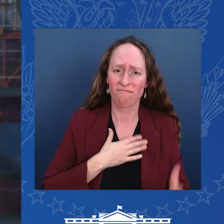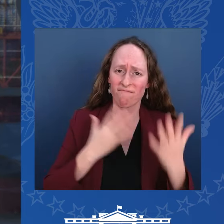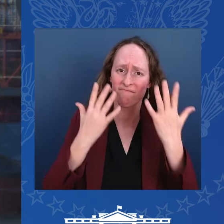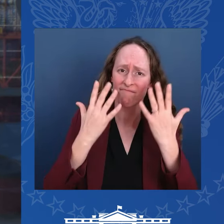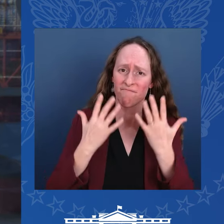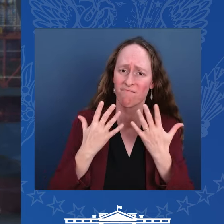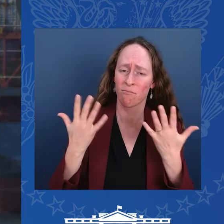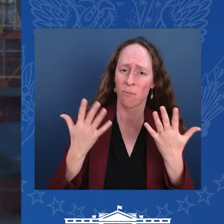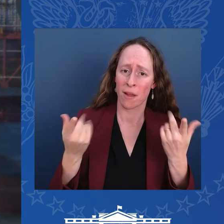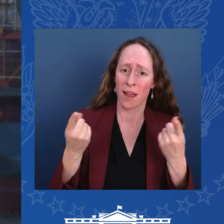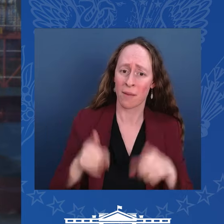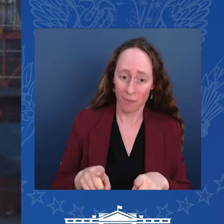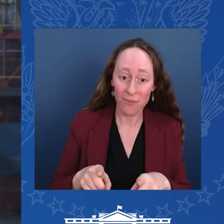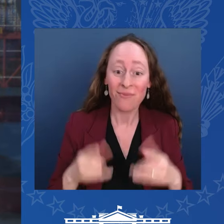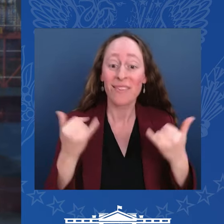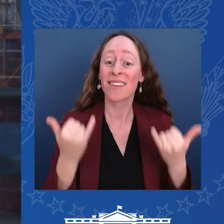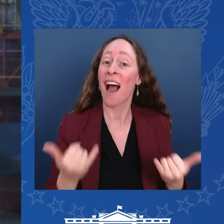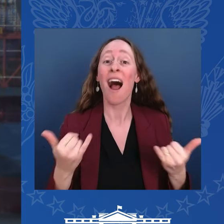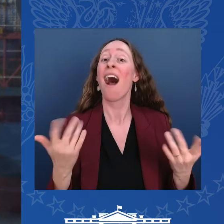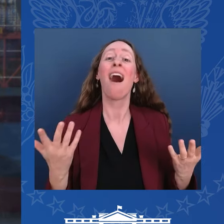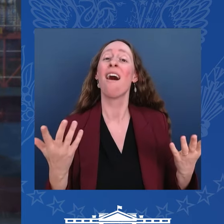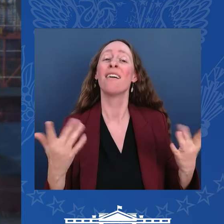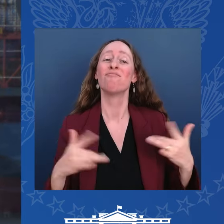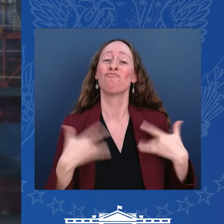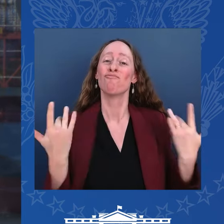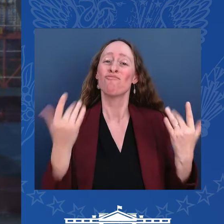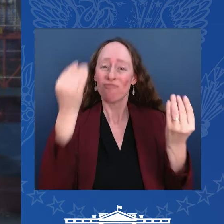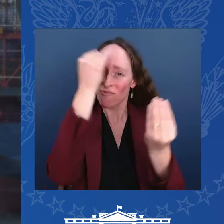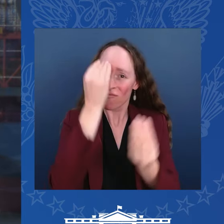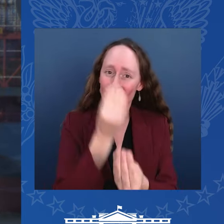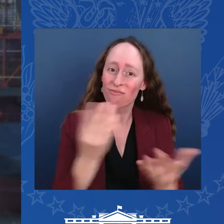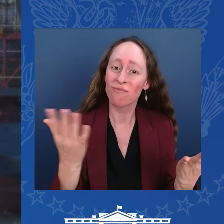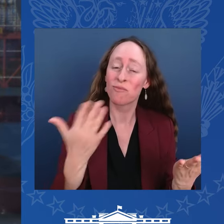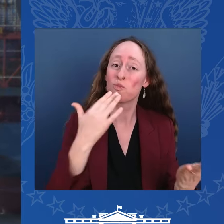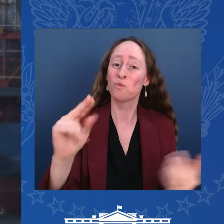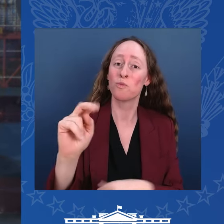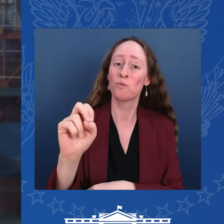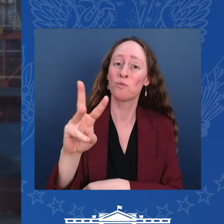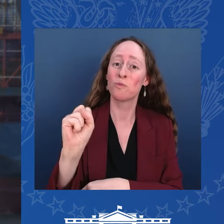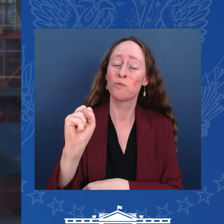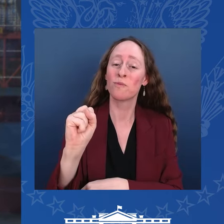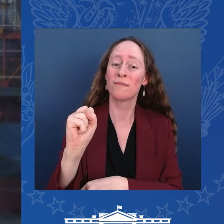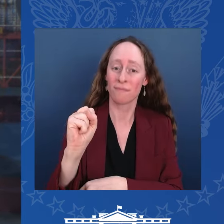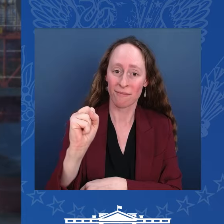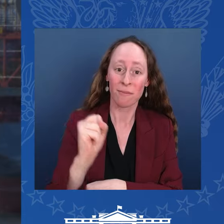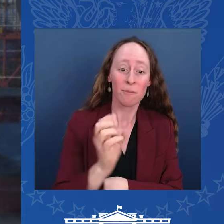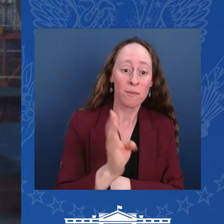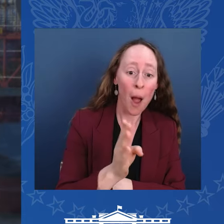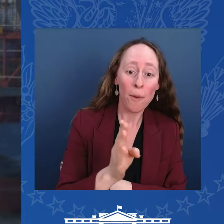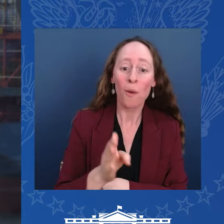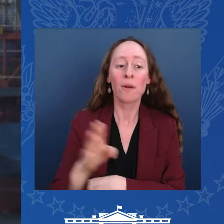And triumph not just for Baltimore and Maryland and a triumph for Dundalk and Turner Station, but a triumph for this entire country.